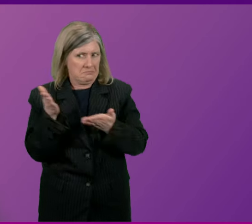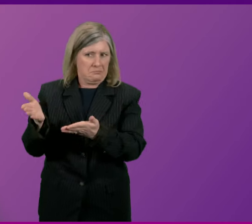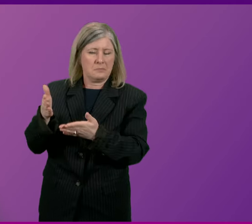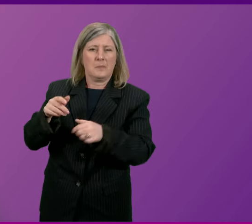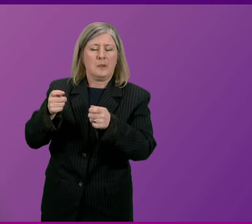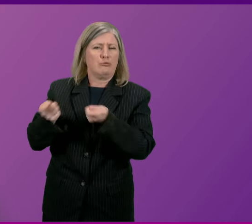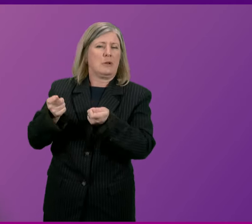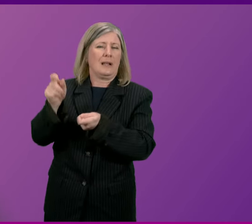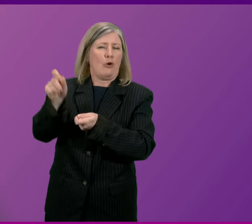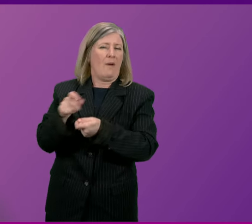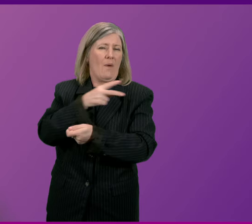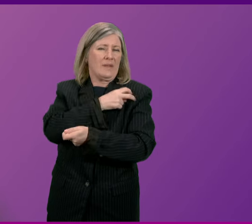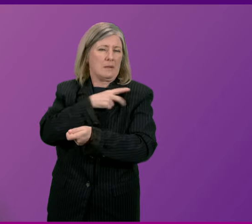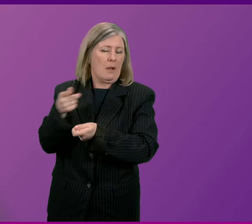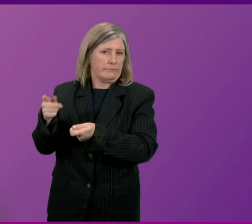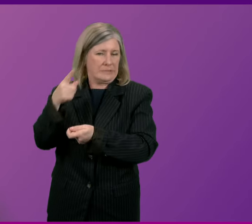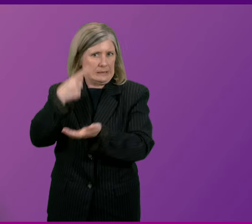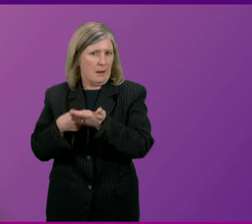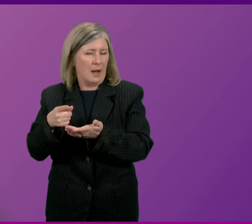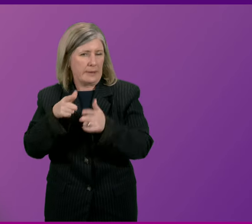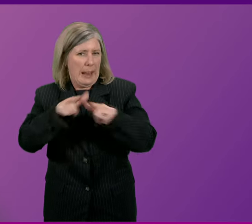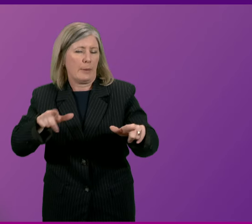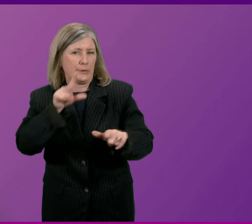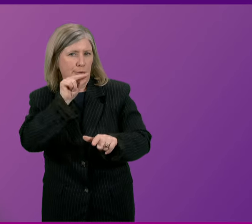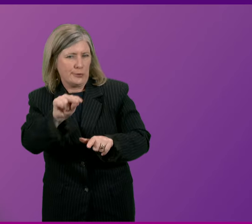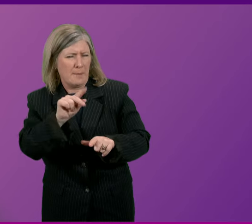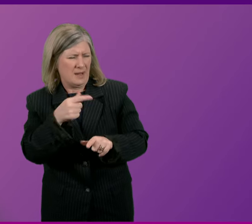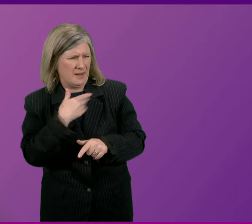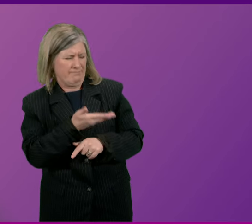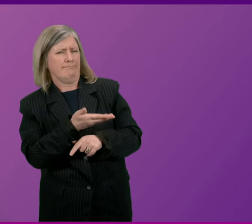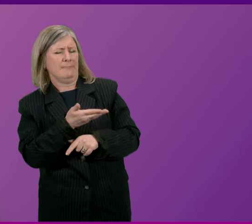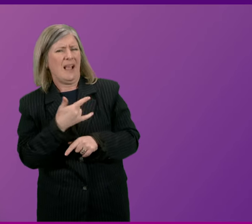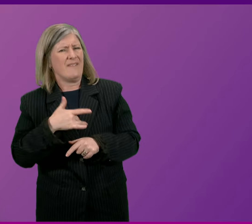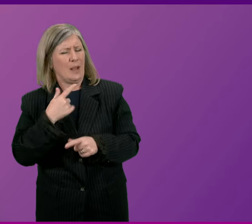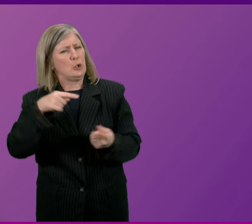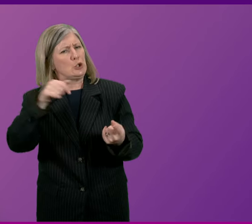in the spirit of trying to get us to a position in which we respect one another’s opinions—